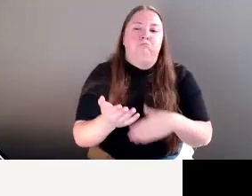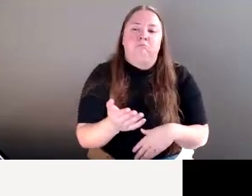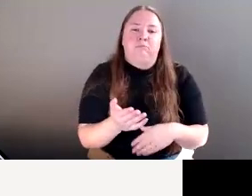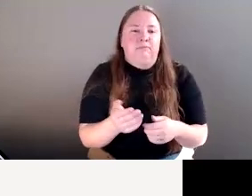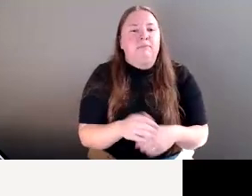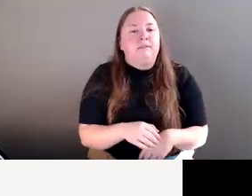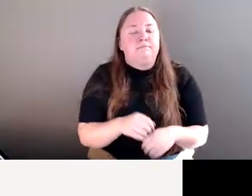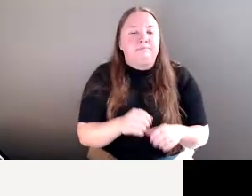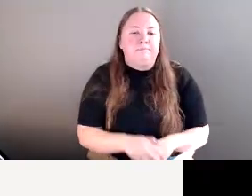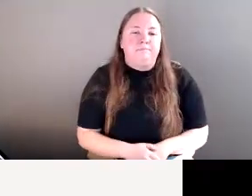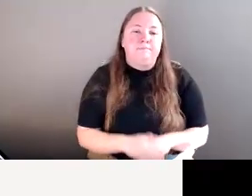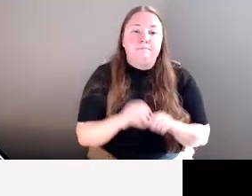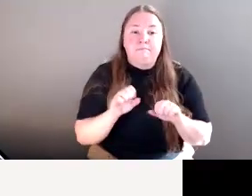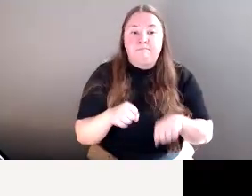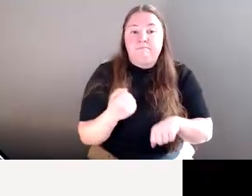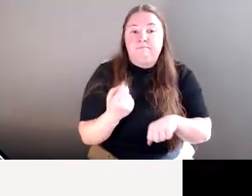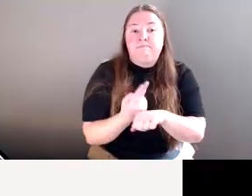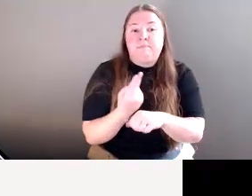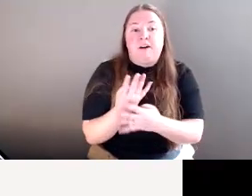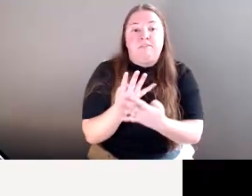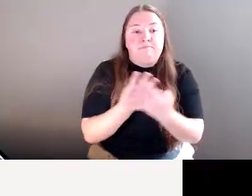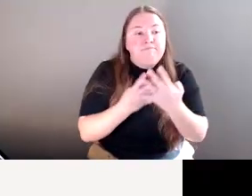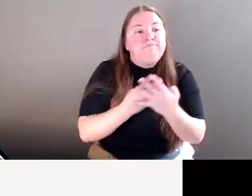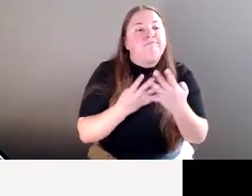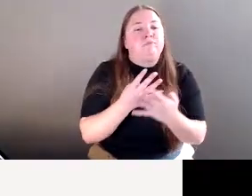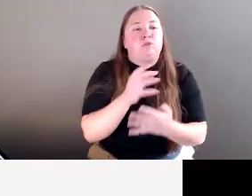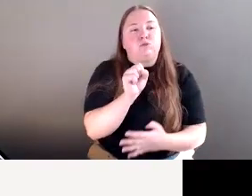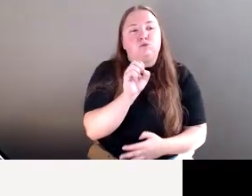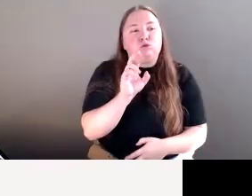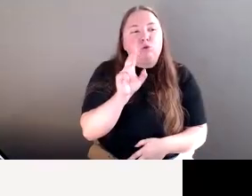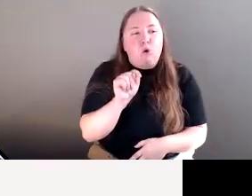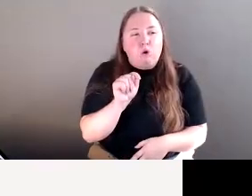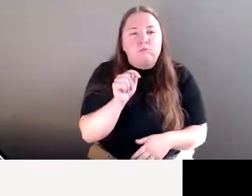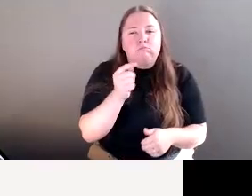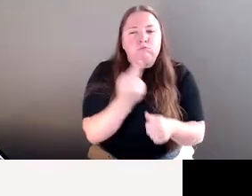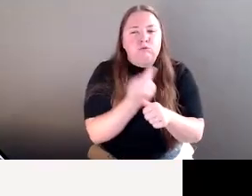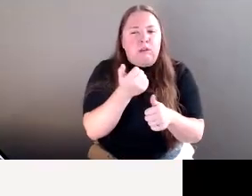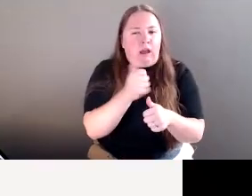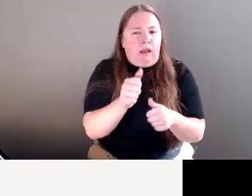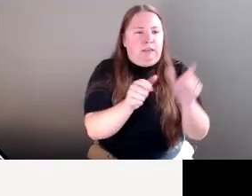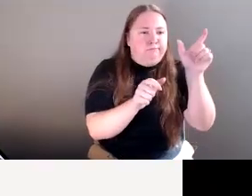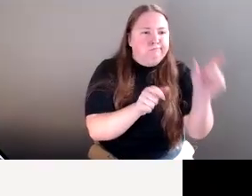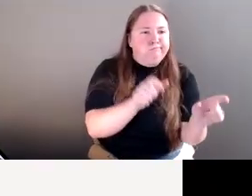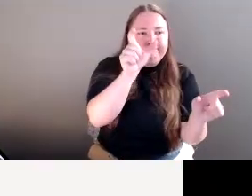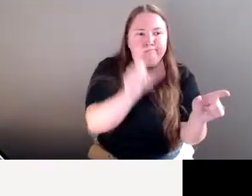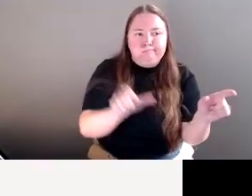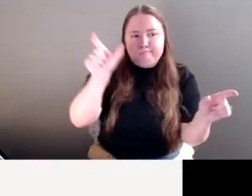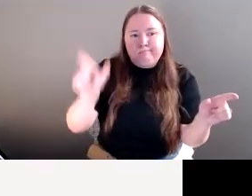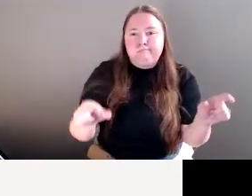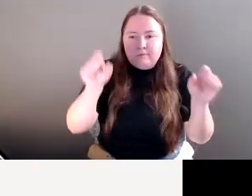You can now filter and sort files using any of the column headers here as well too.